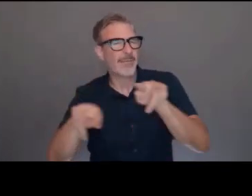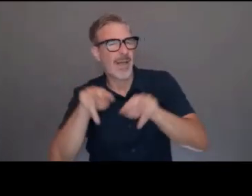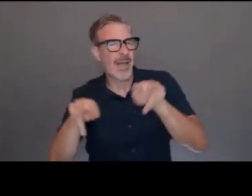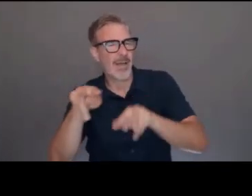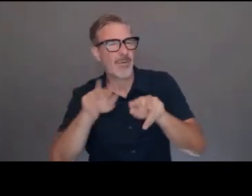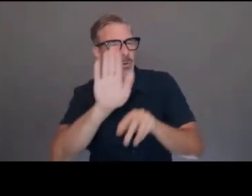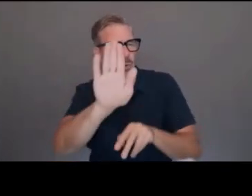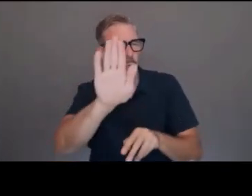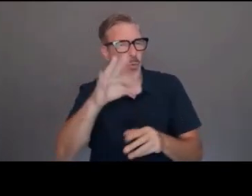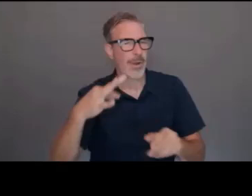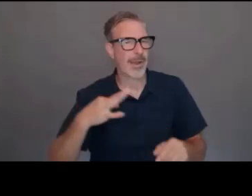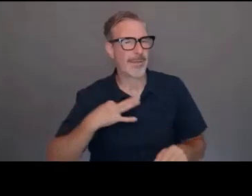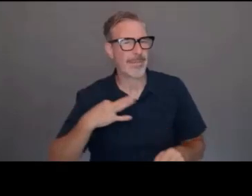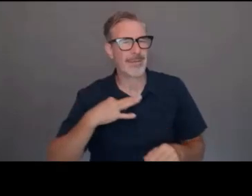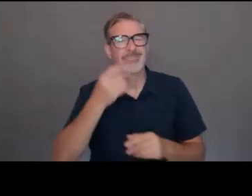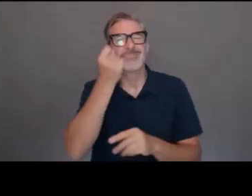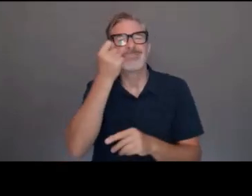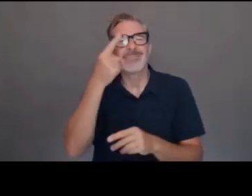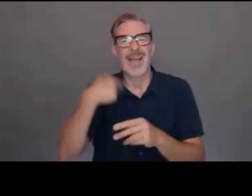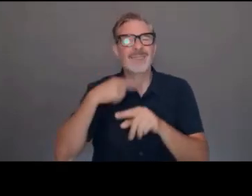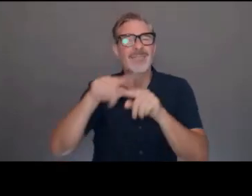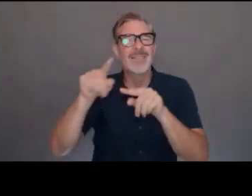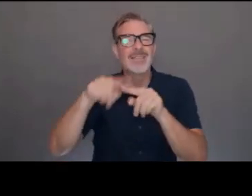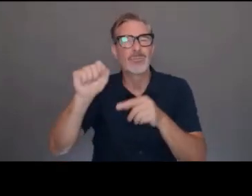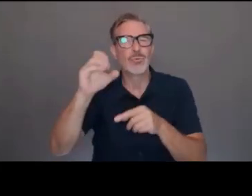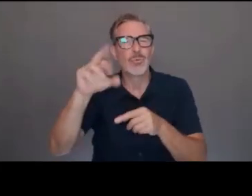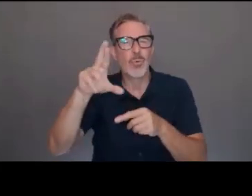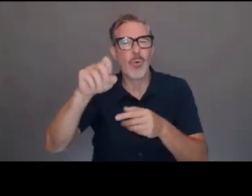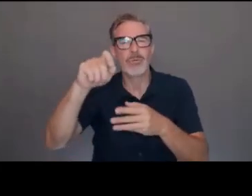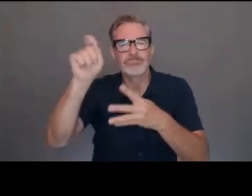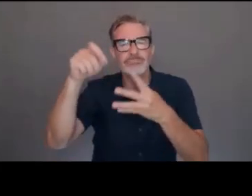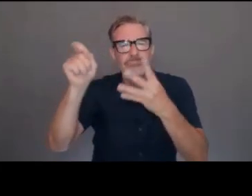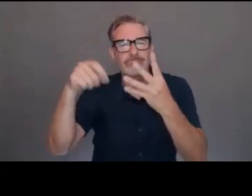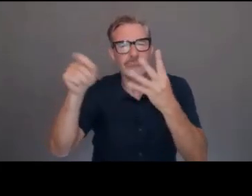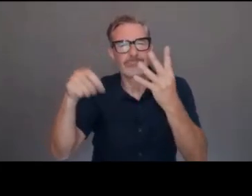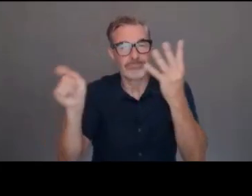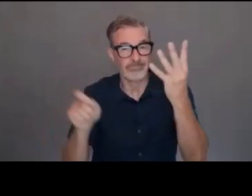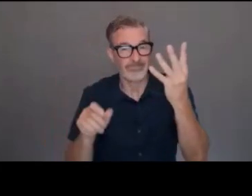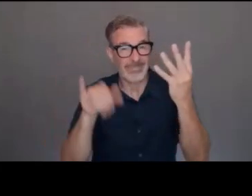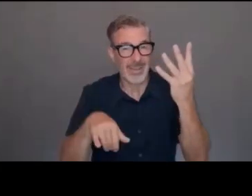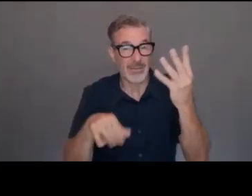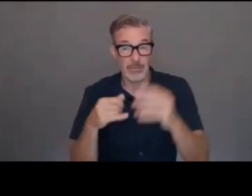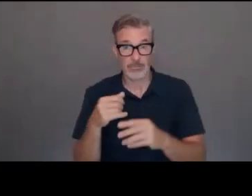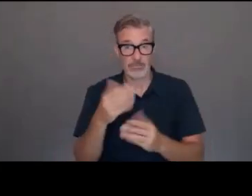So, if you yourself have any interest in participating in this process, I've